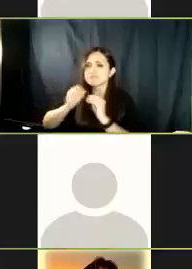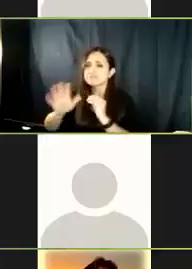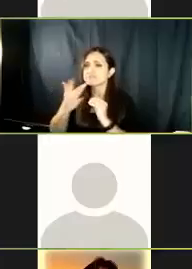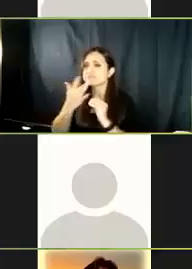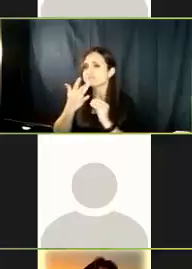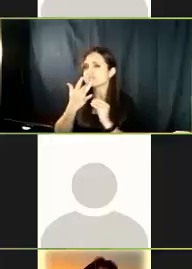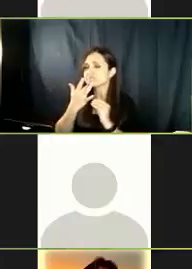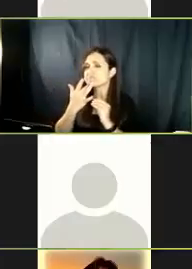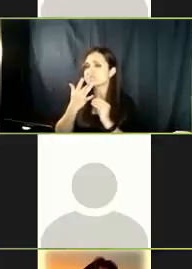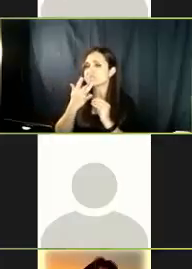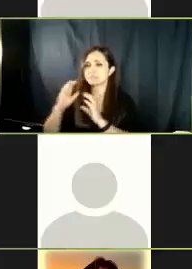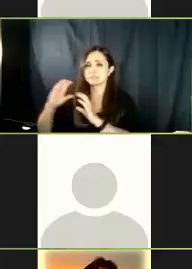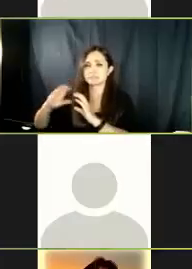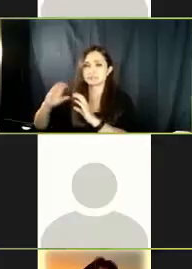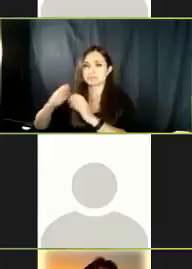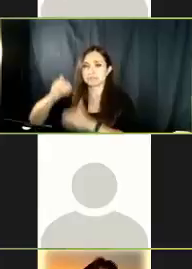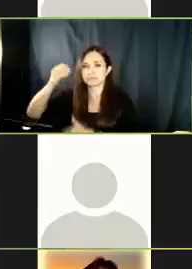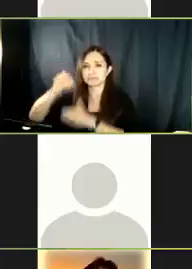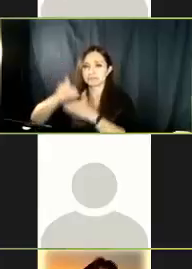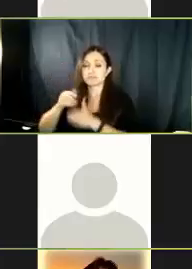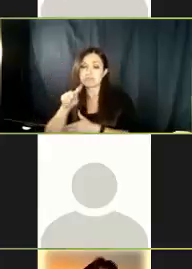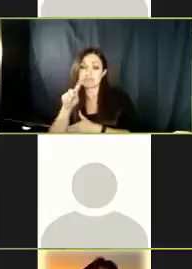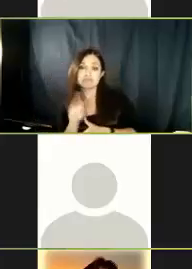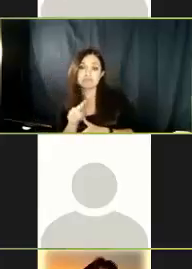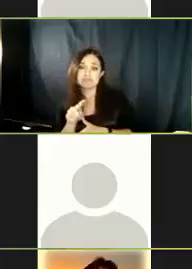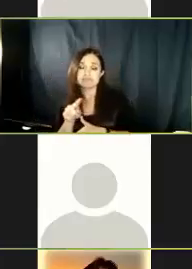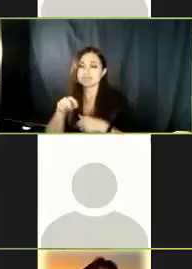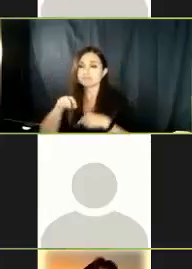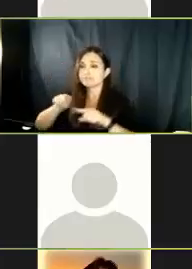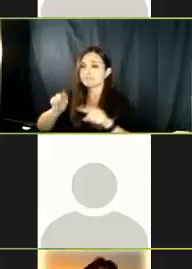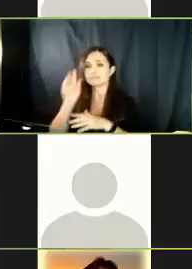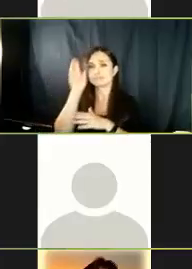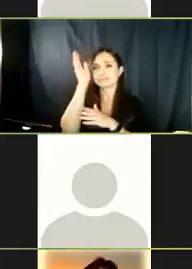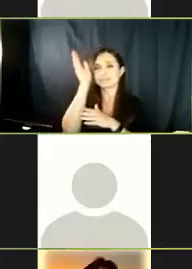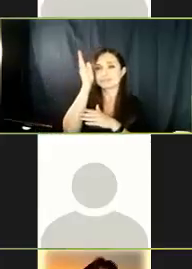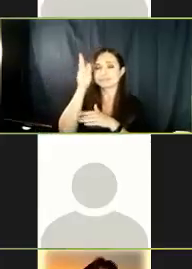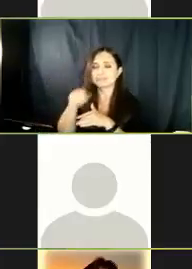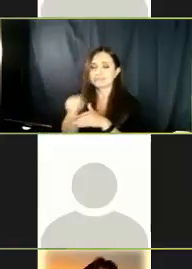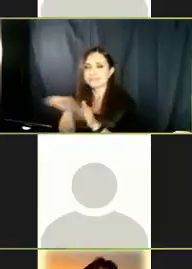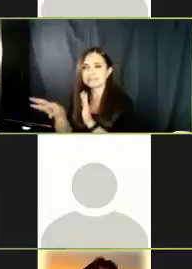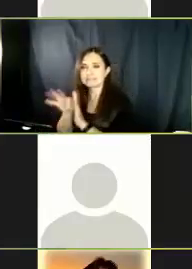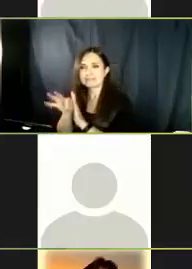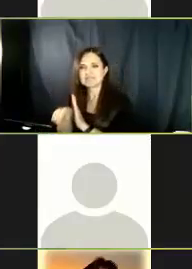The chat window is where you can ask questions during the presentation, and you can find